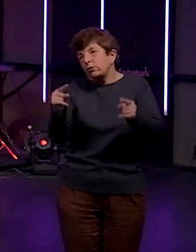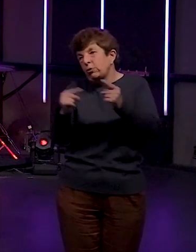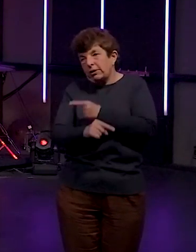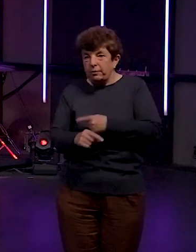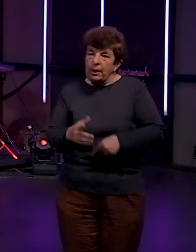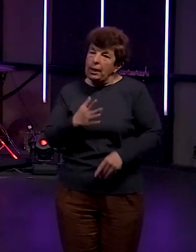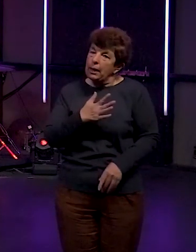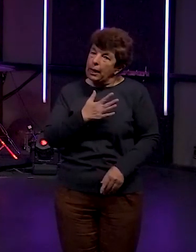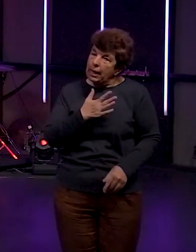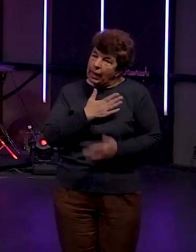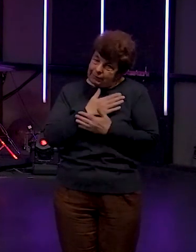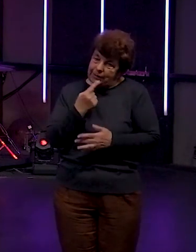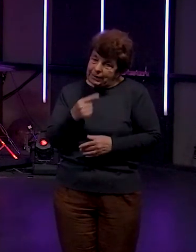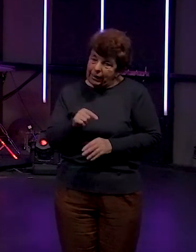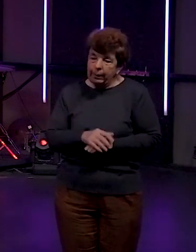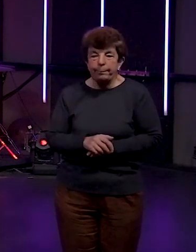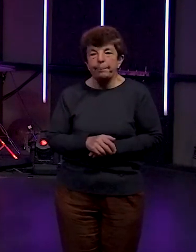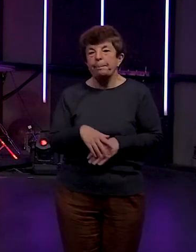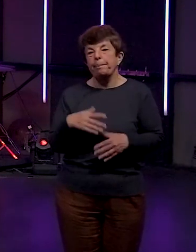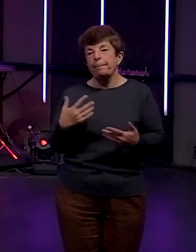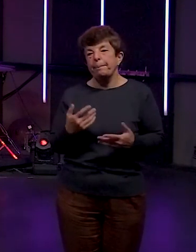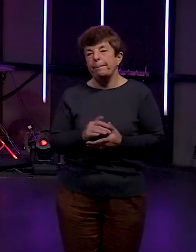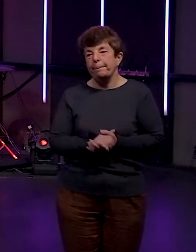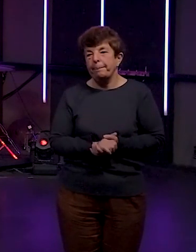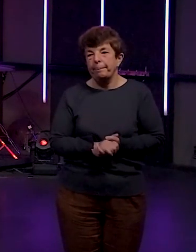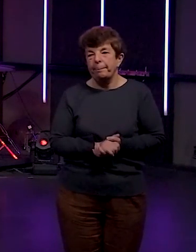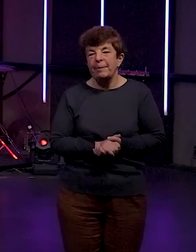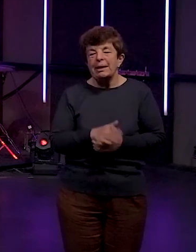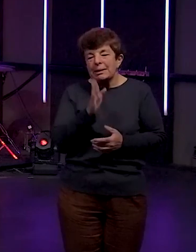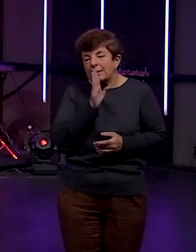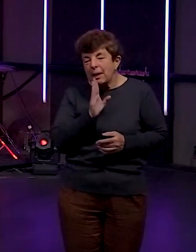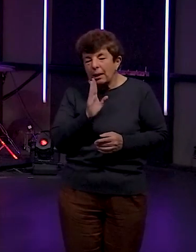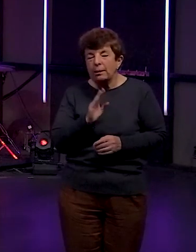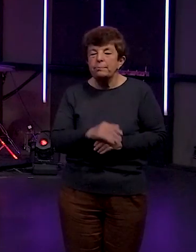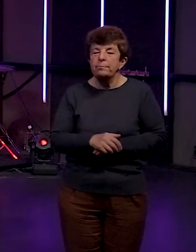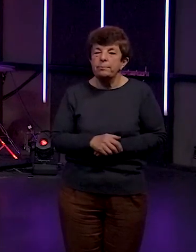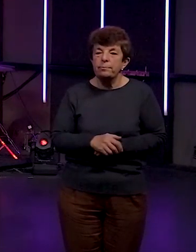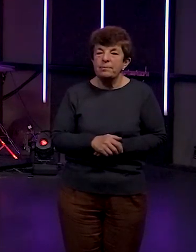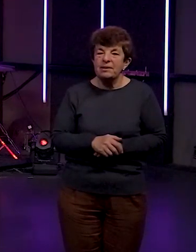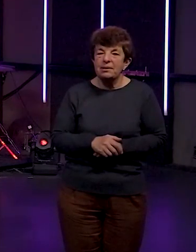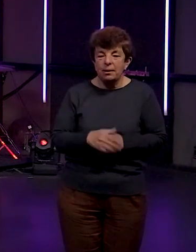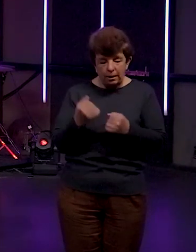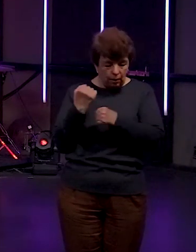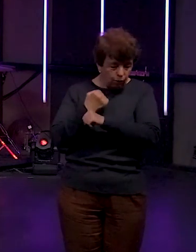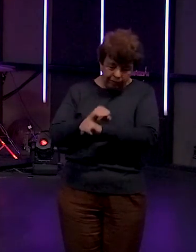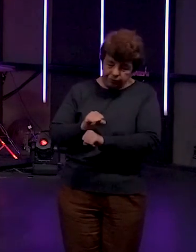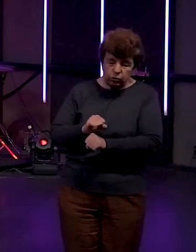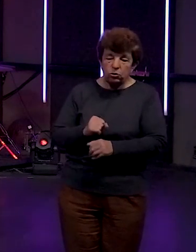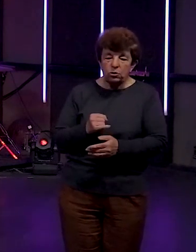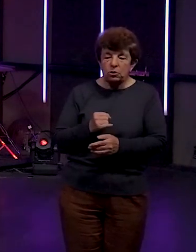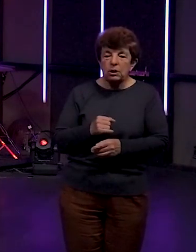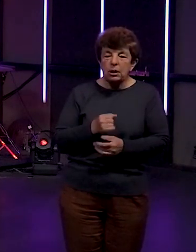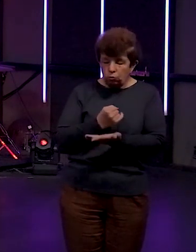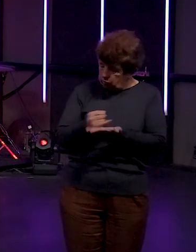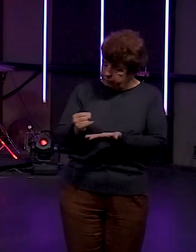this church. Sadly they refused to change and continued